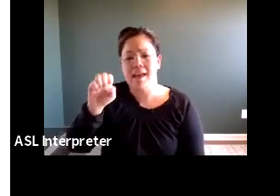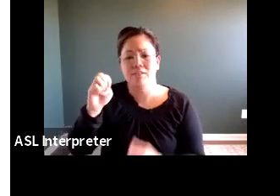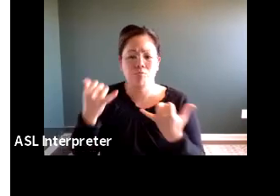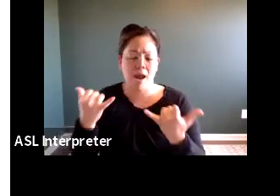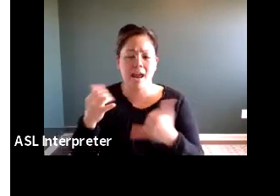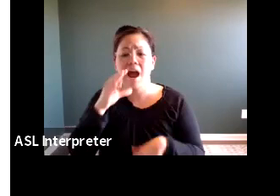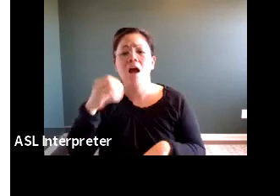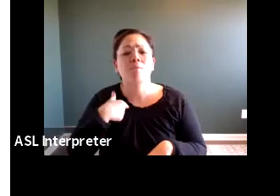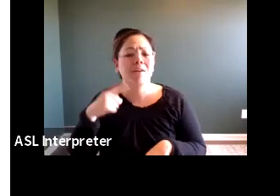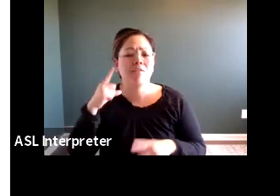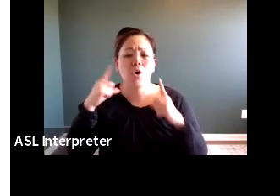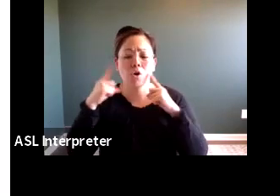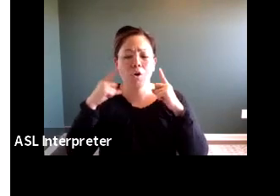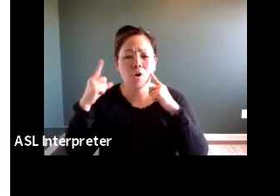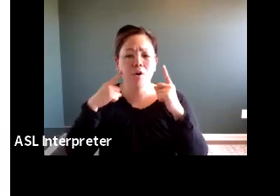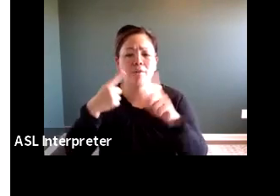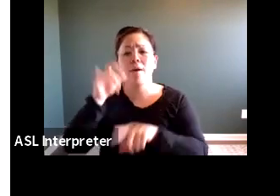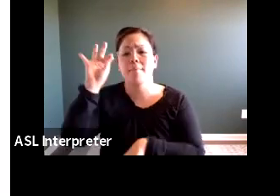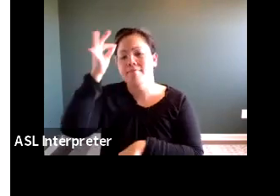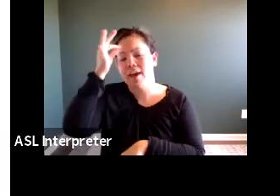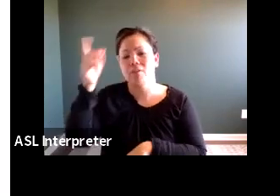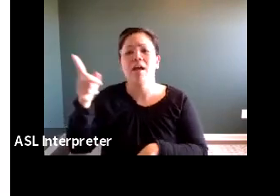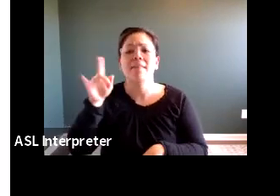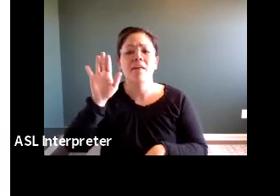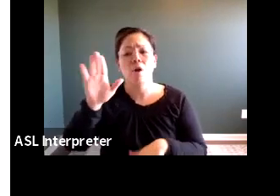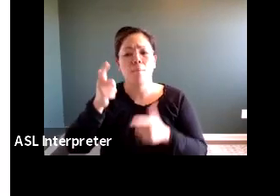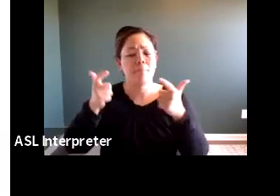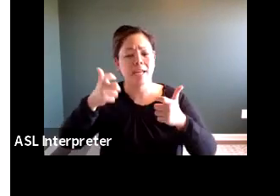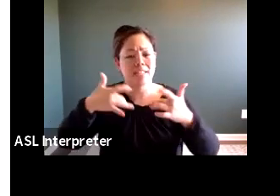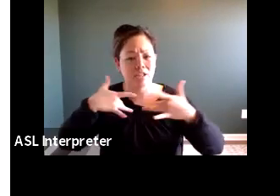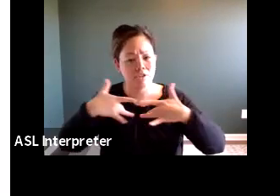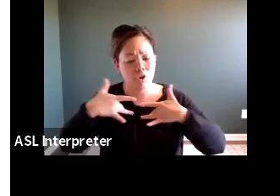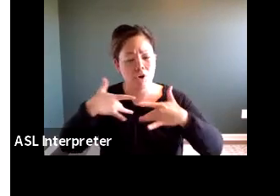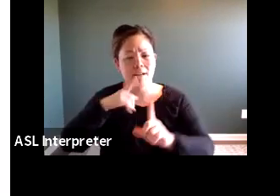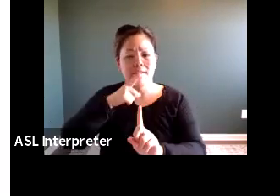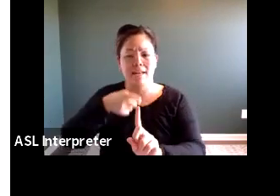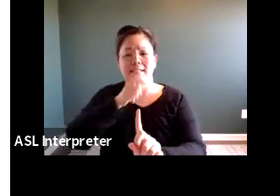And we've heard this from the federal government as well that their biggest worry spot is 18 to 35